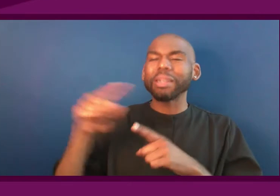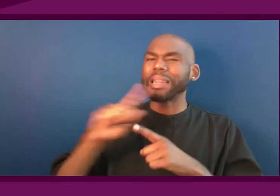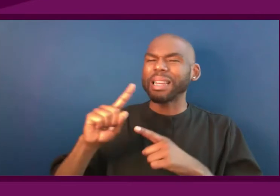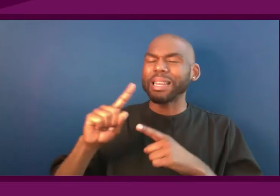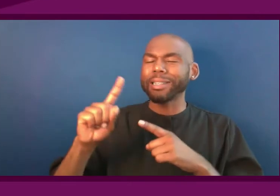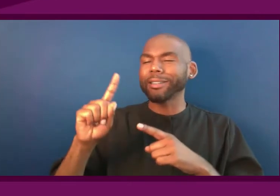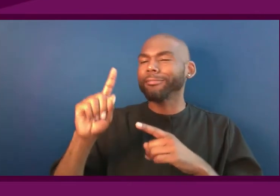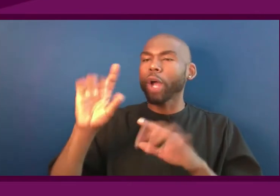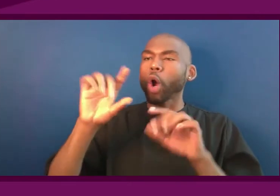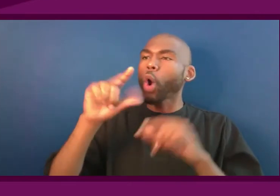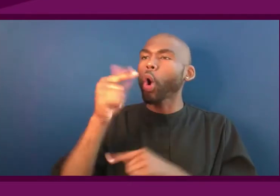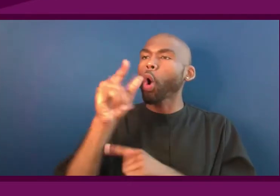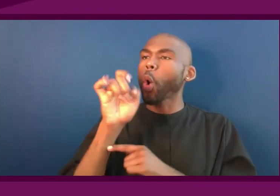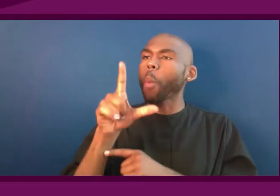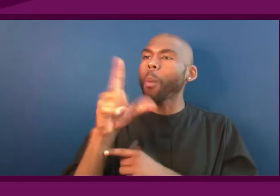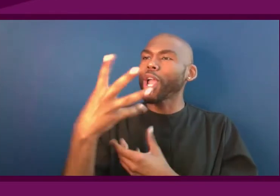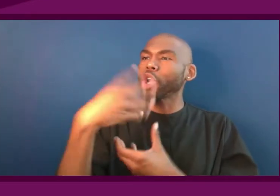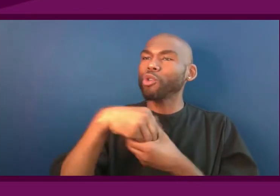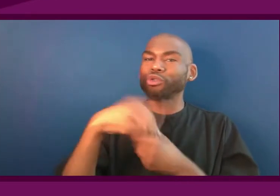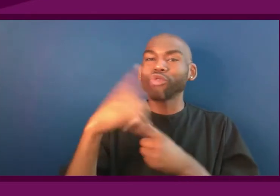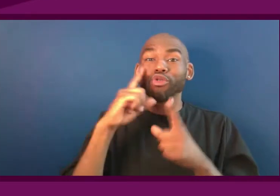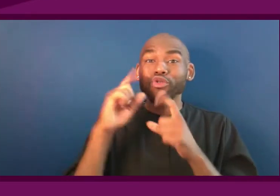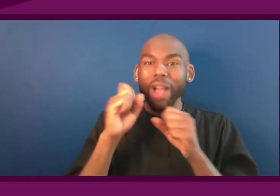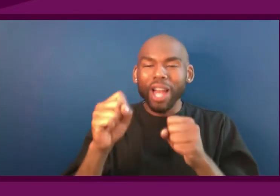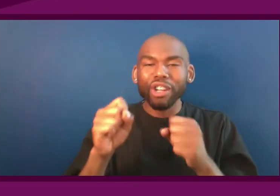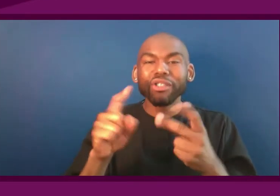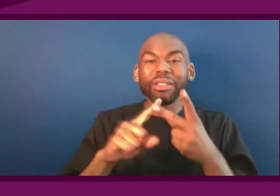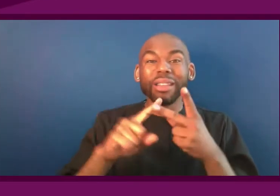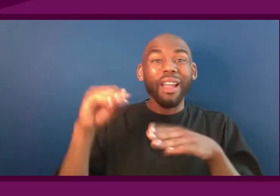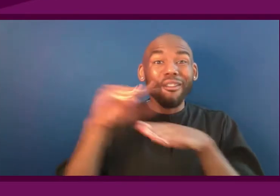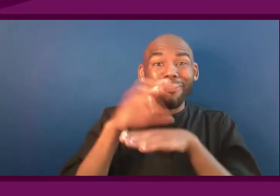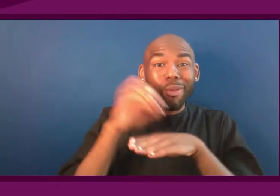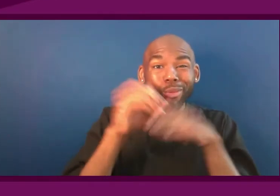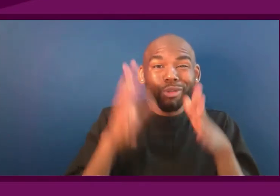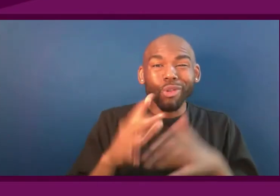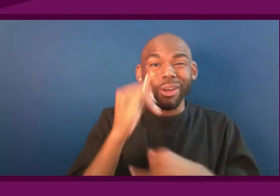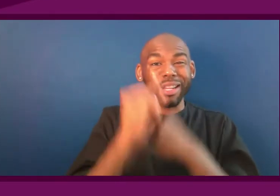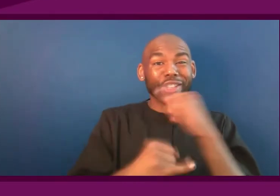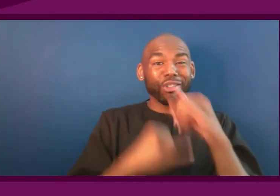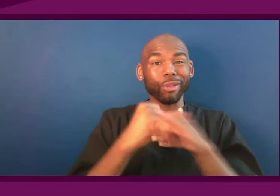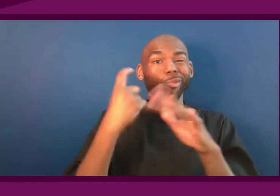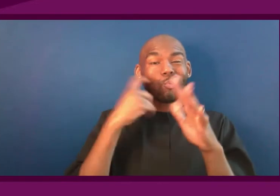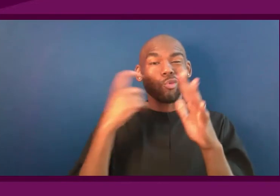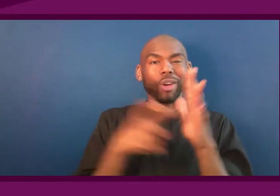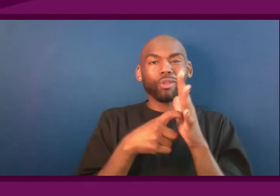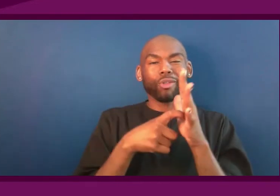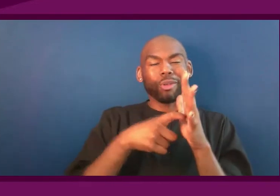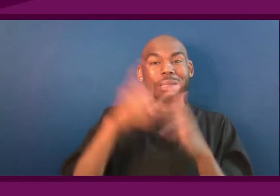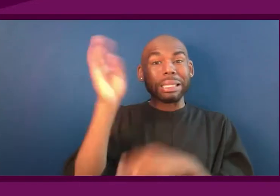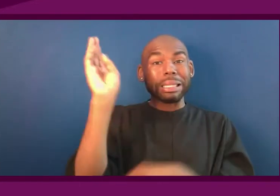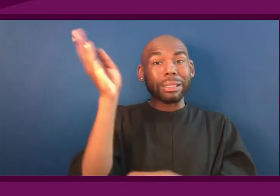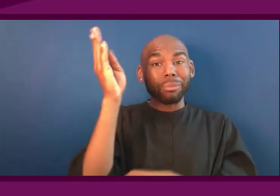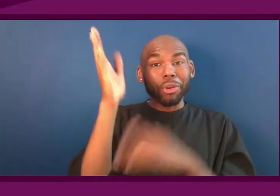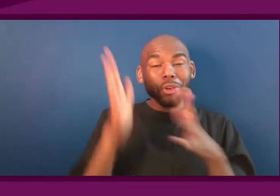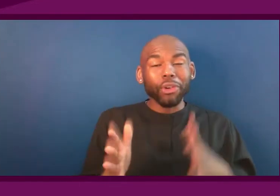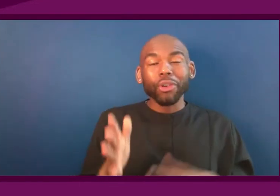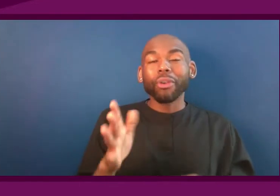She is the CEO and founder of Ruh Global Impact. She's also the host of an online program called Human Potential at Work. Ashley Inkumsah: